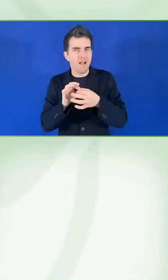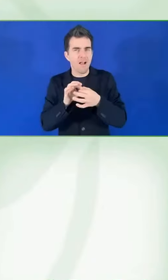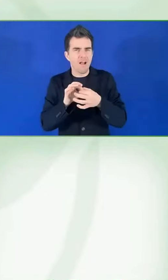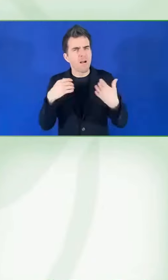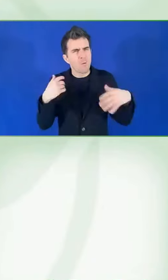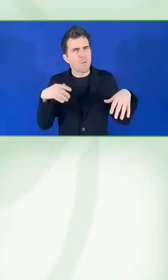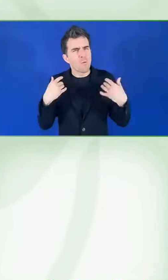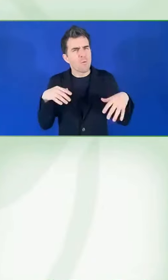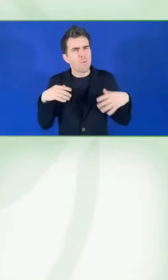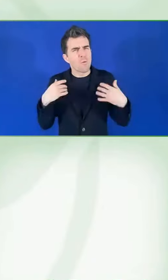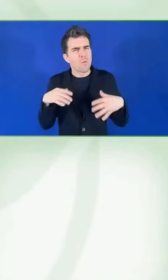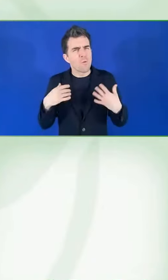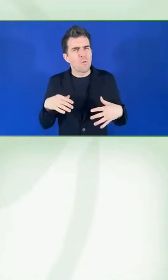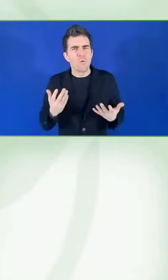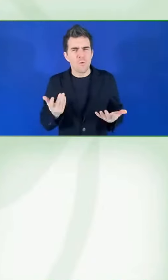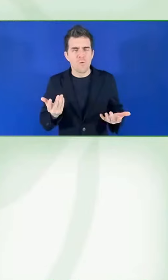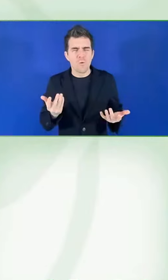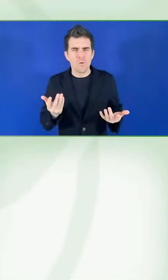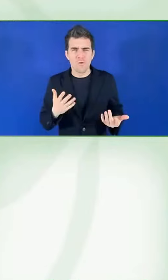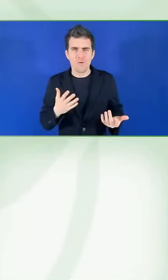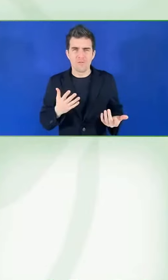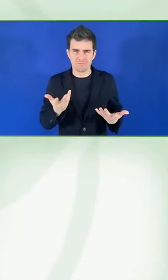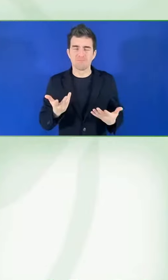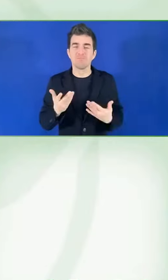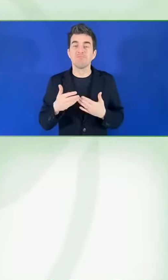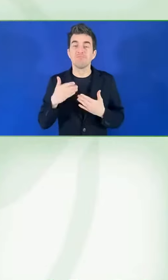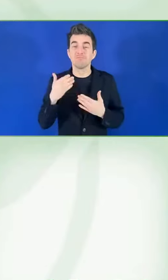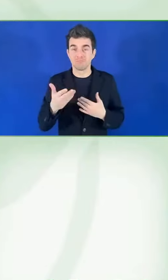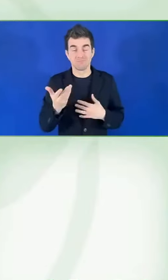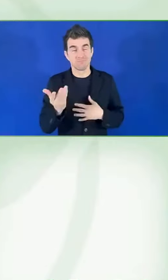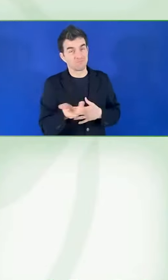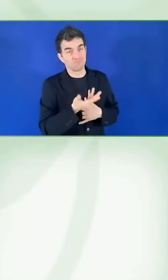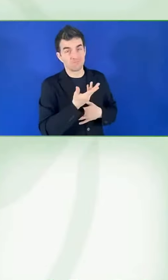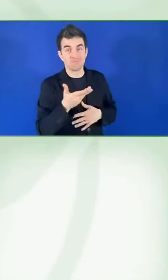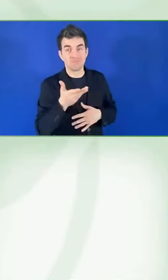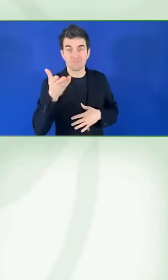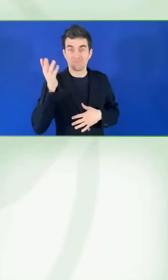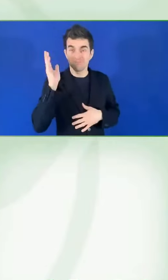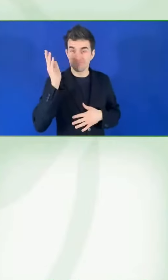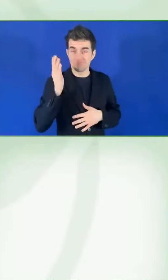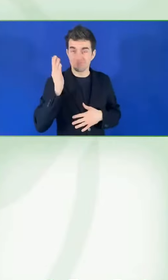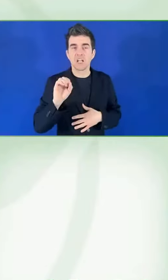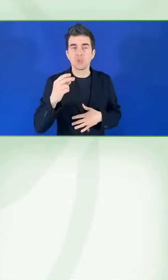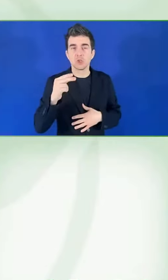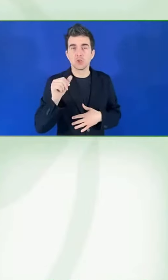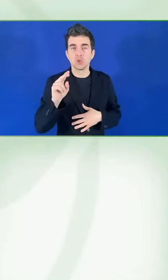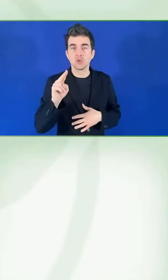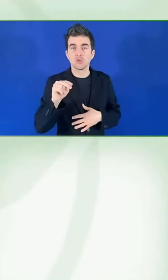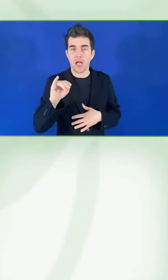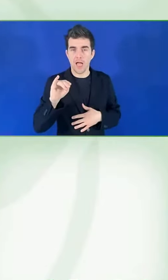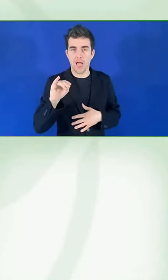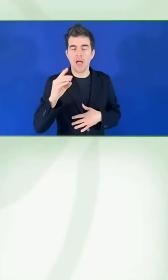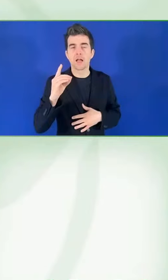Conference, she is a multi-award winner, she is a speaker, and activist, a businesswoman, an innovator.